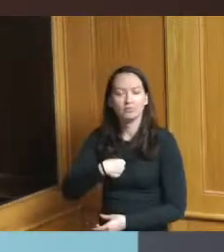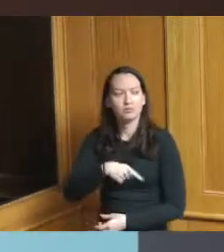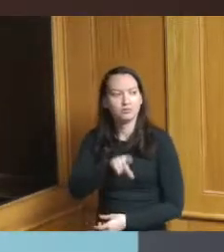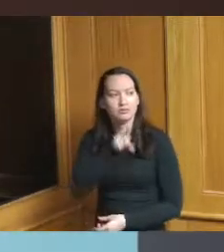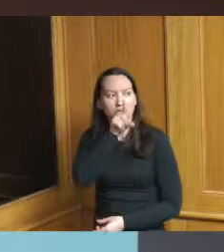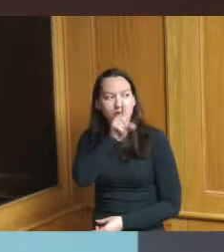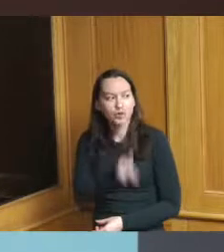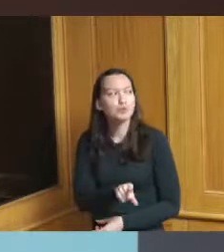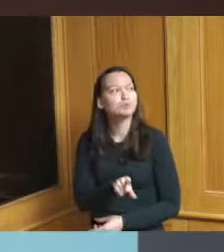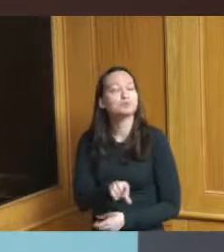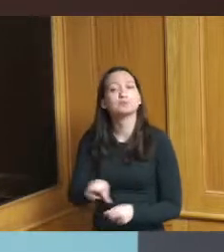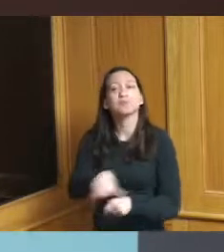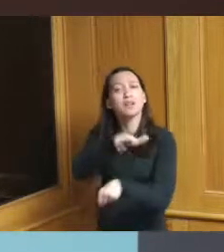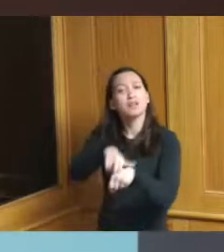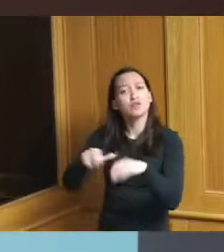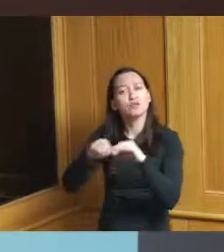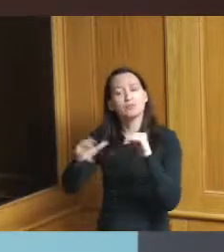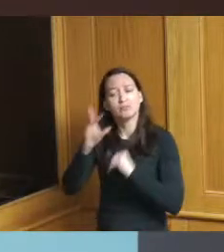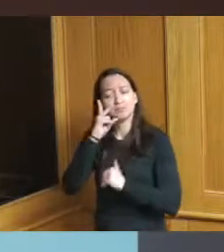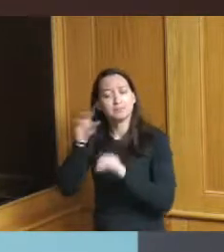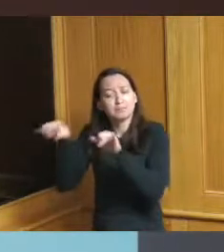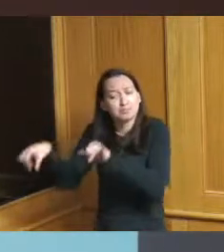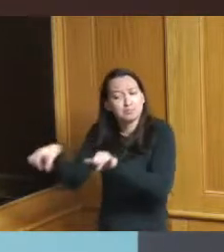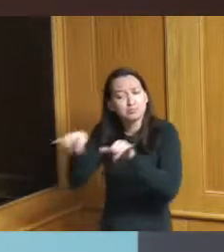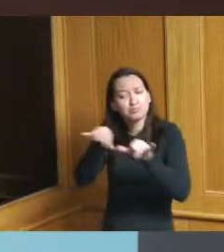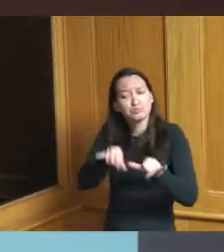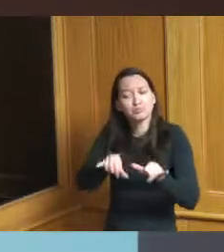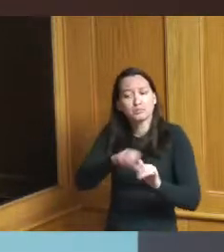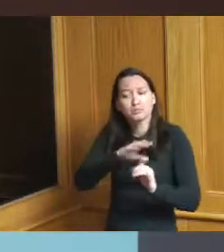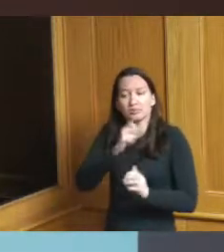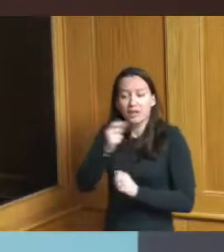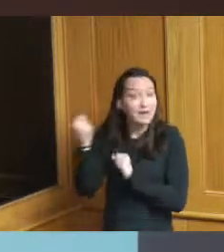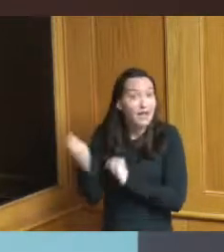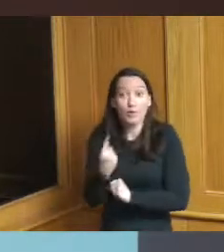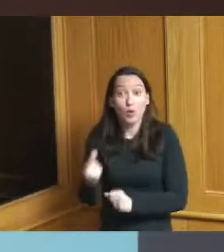a national level we see this also right not everyone's going to take the vaccine but these